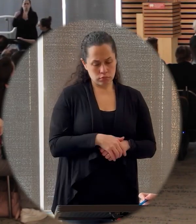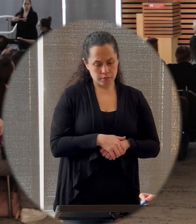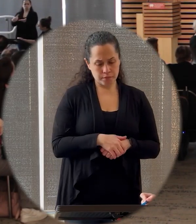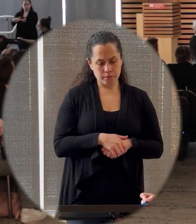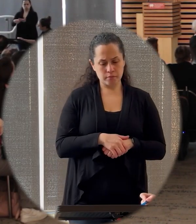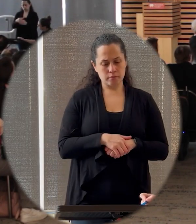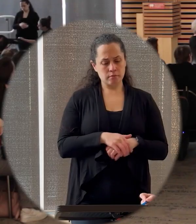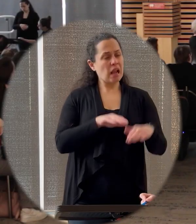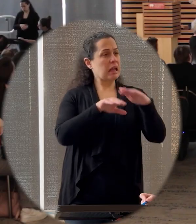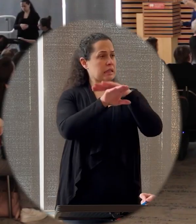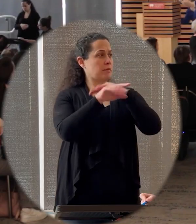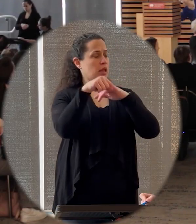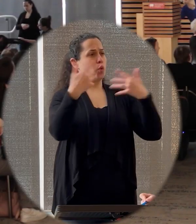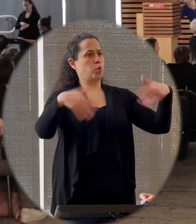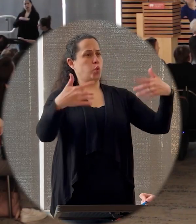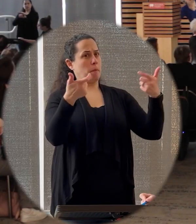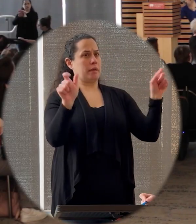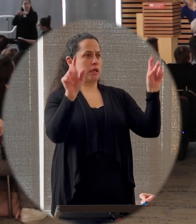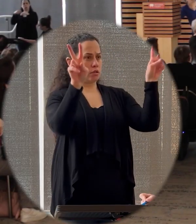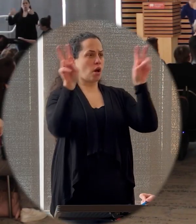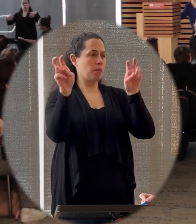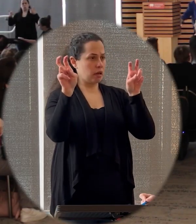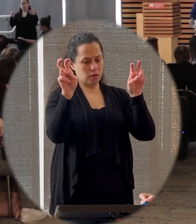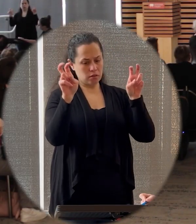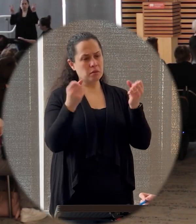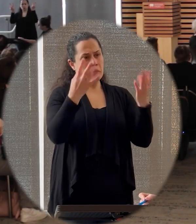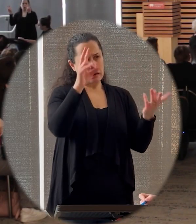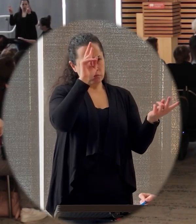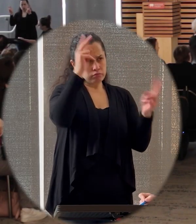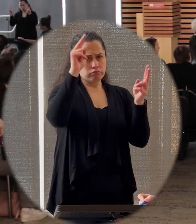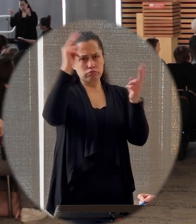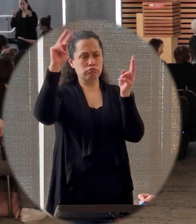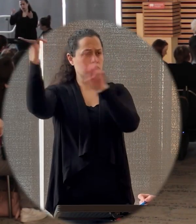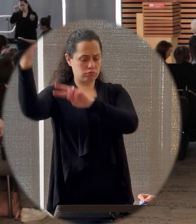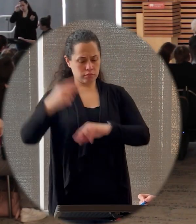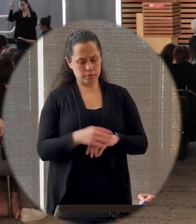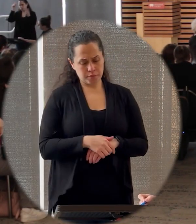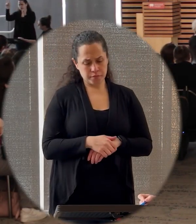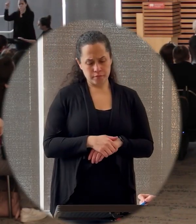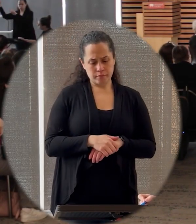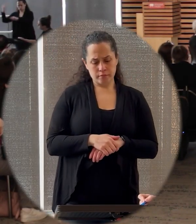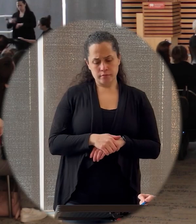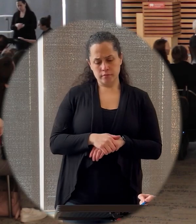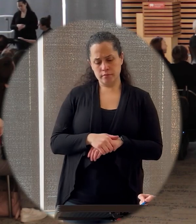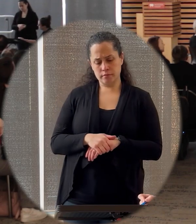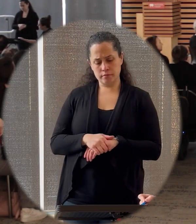Accessibility is a big topic and one that is still widely misunderstood. Fostering a deeper